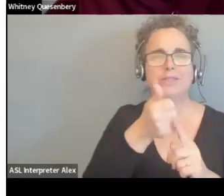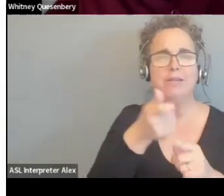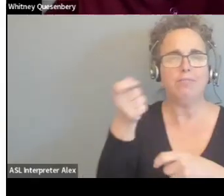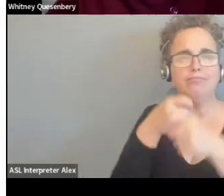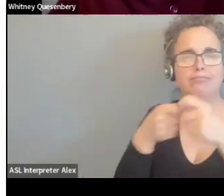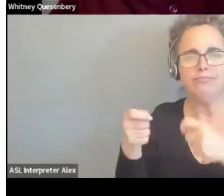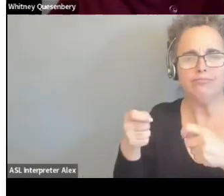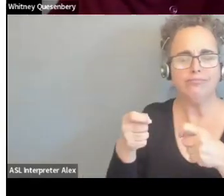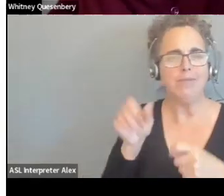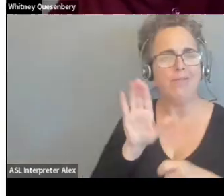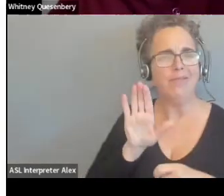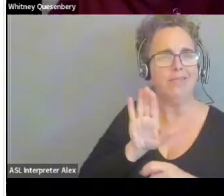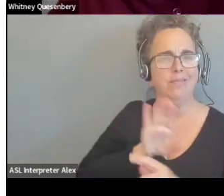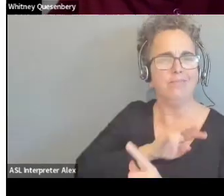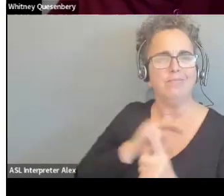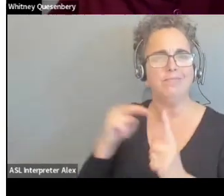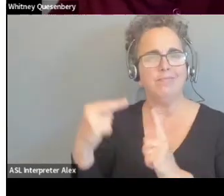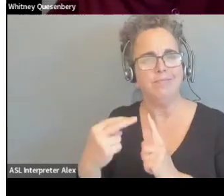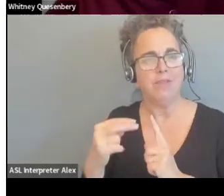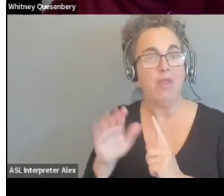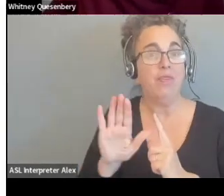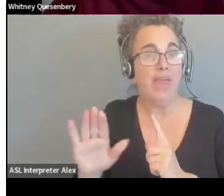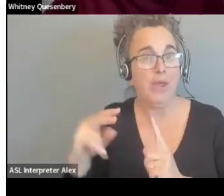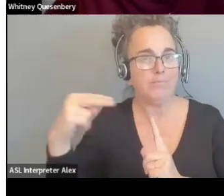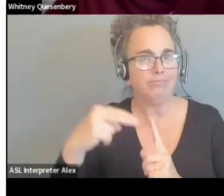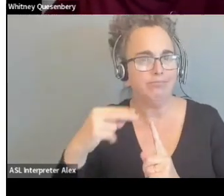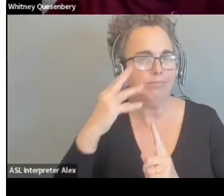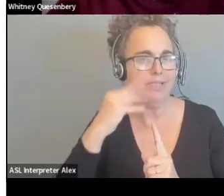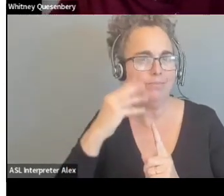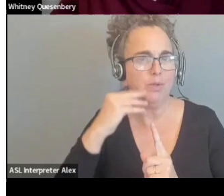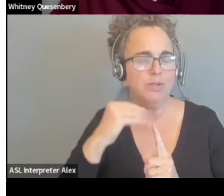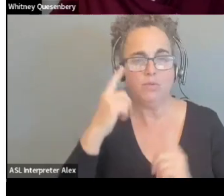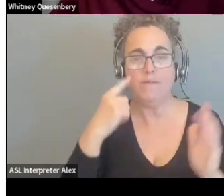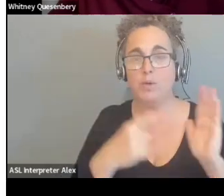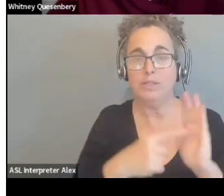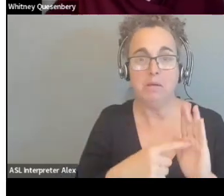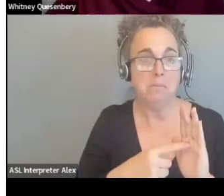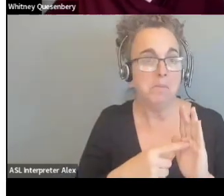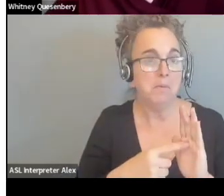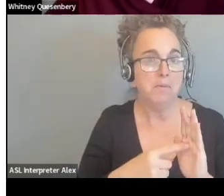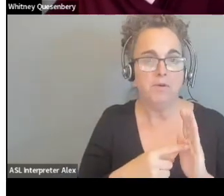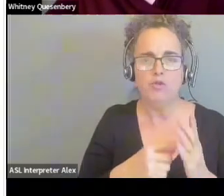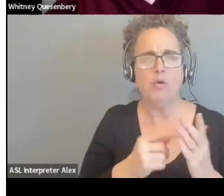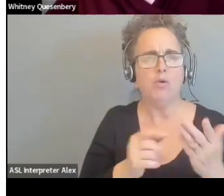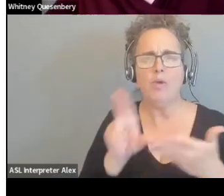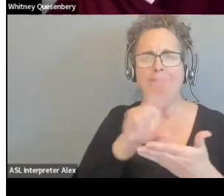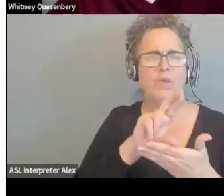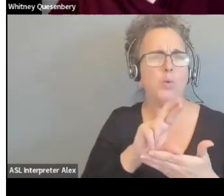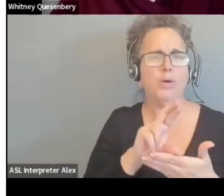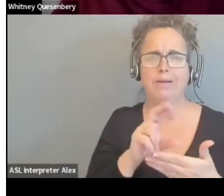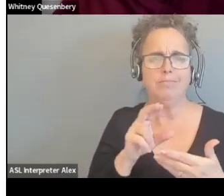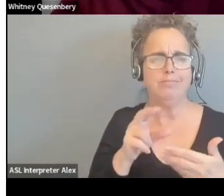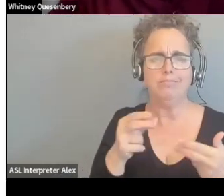So let's say you're reviewing a plan for, or some screenshots or you know, whatever, whatever it is in your design,